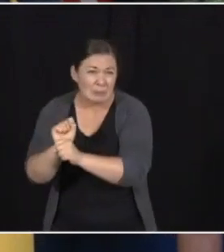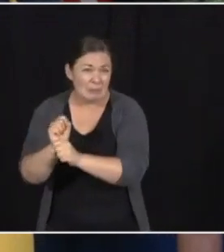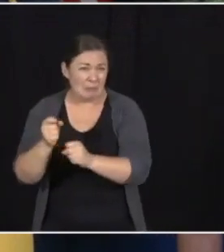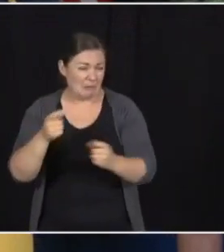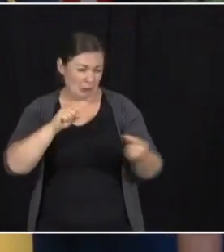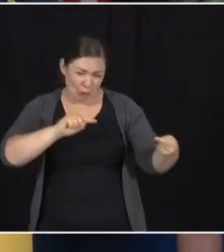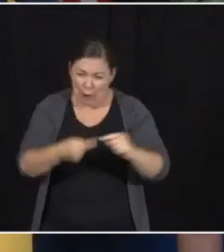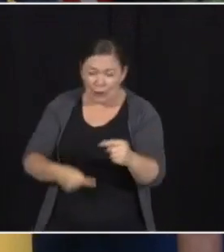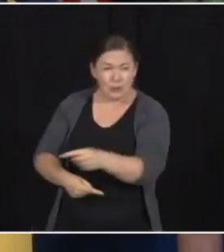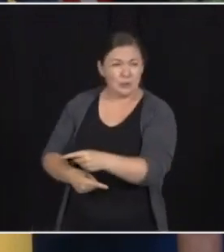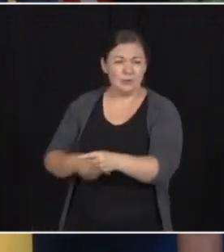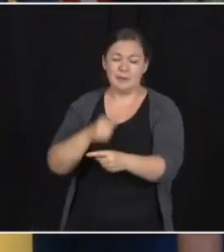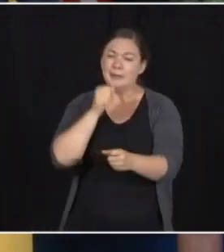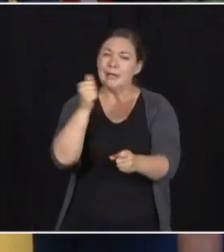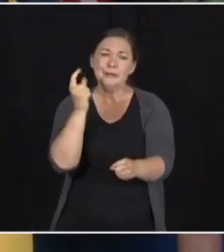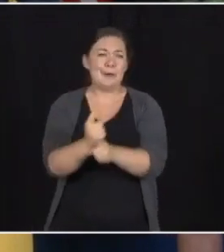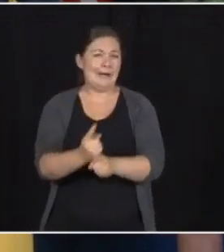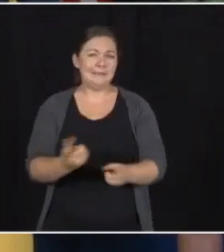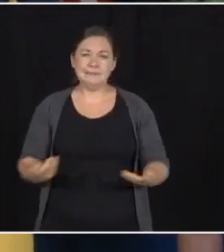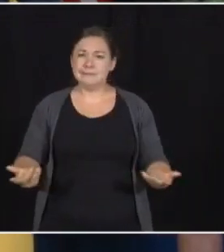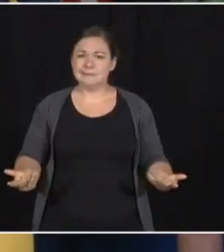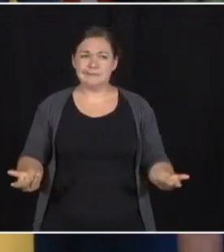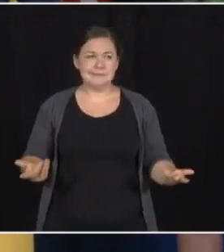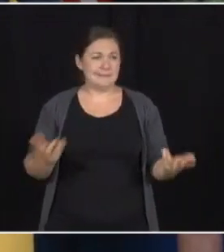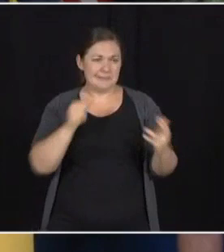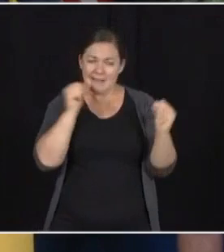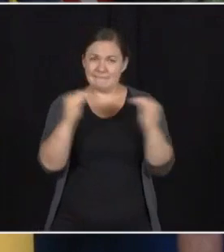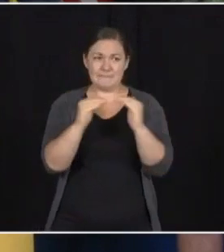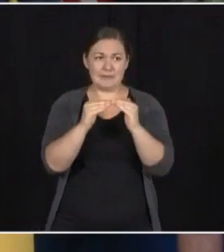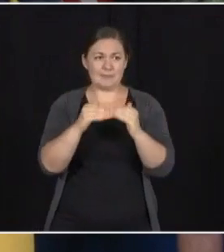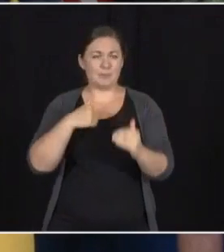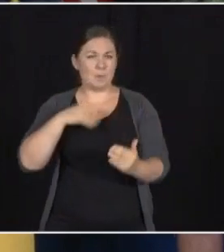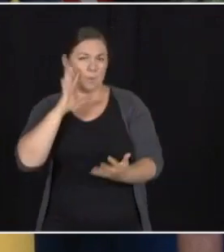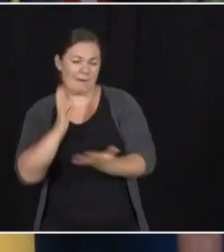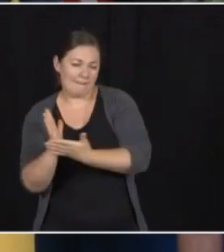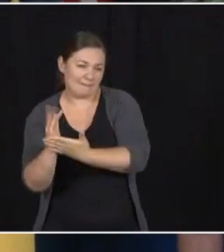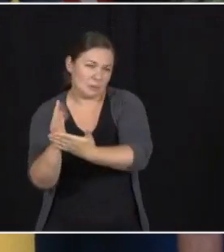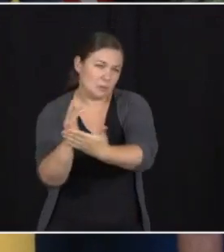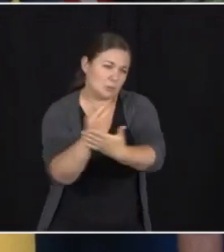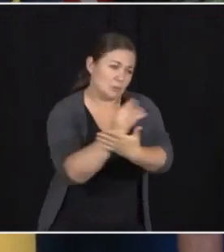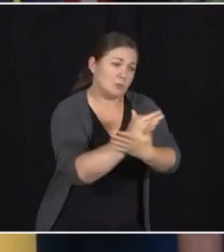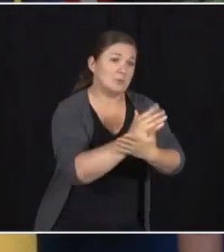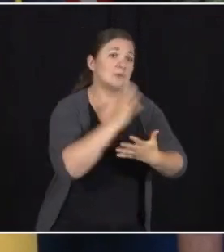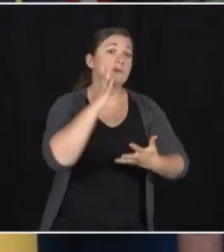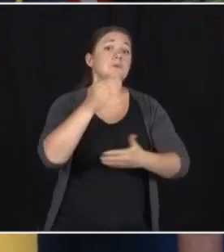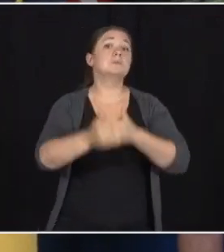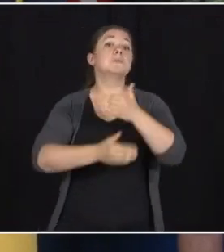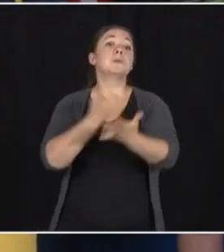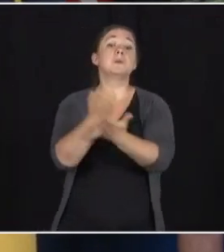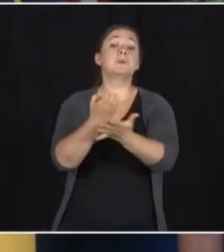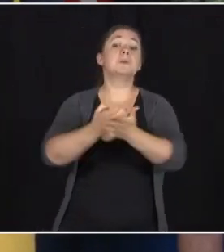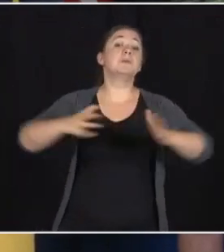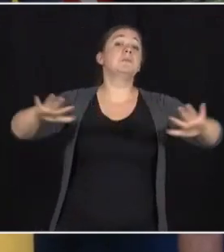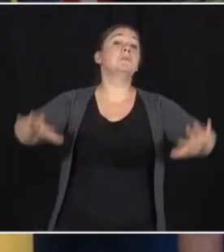Now we want to protect those two seniors who rely on that wrench and the person is working. Are you going to let those seniors get hurt?